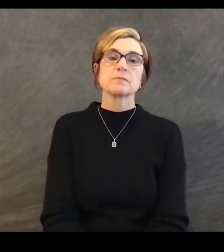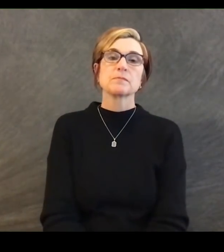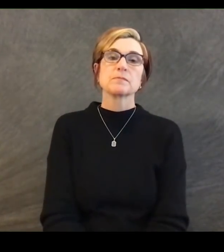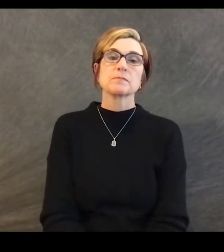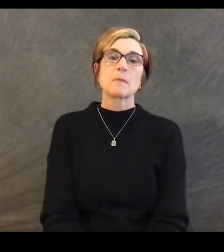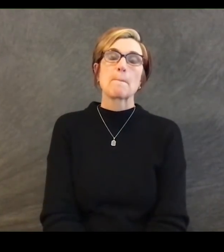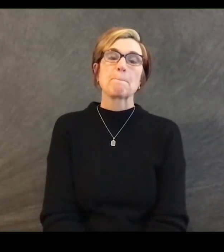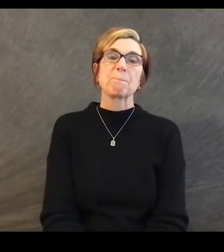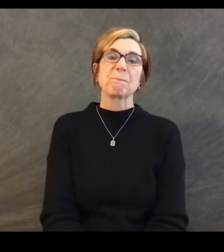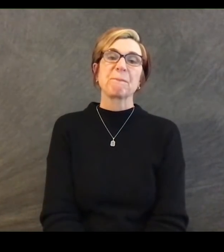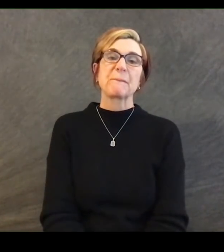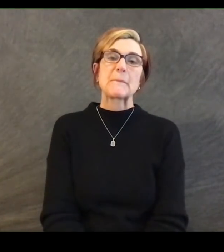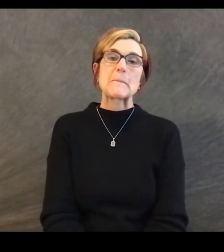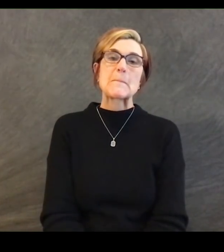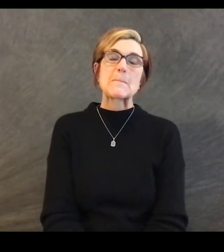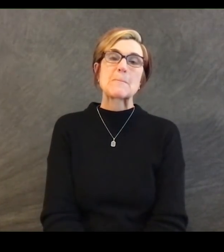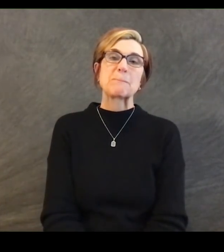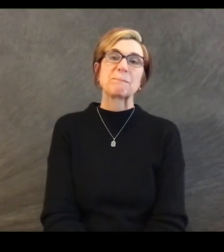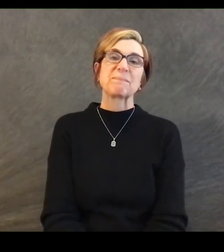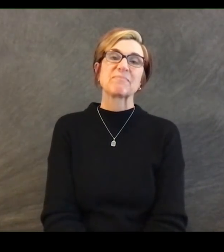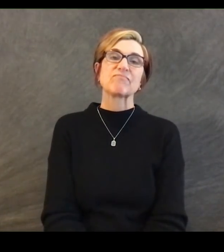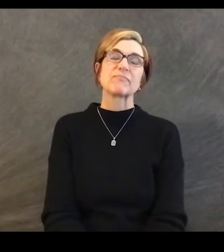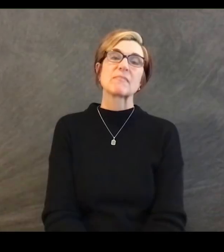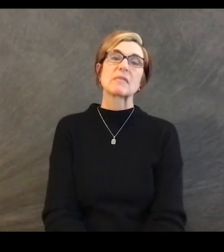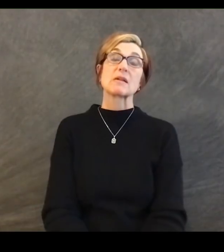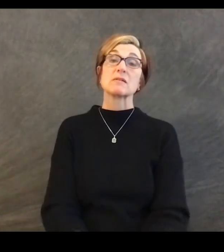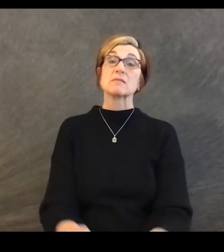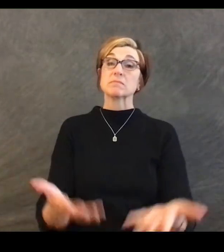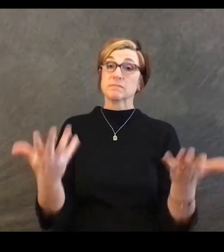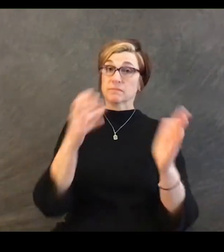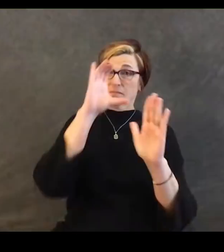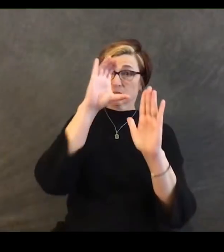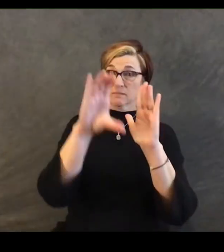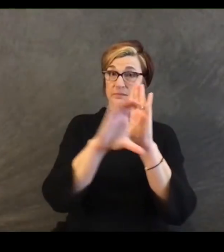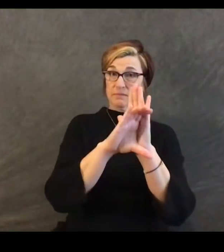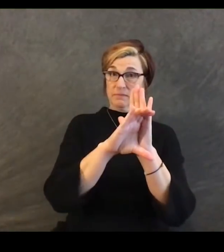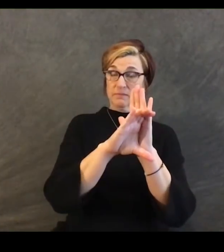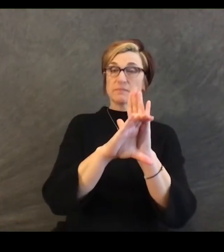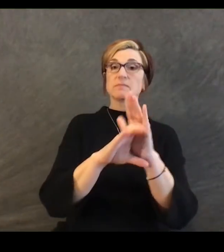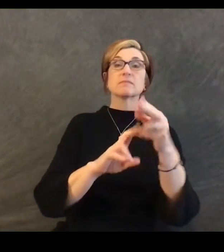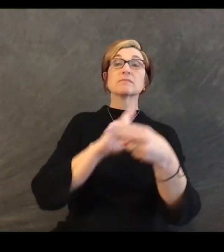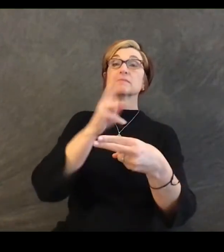that's what the slide is labeled is goals of community mitigation really